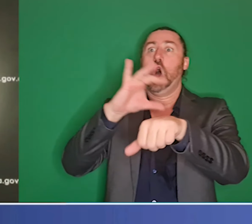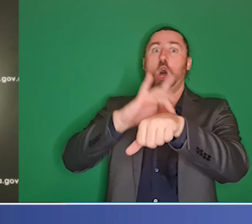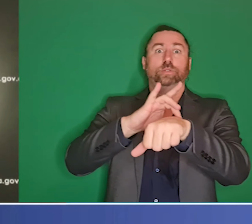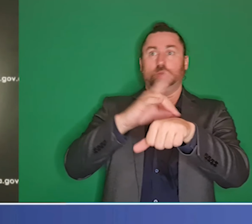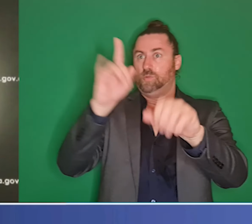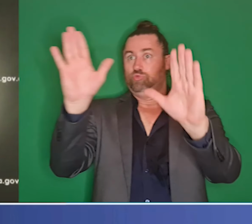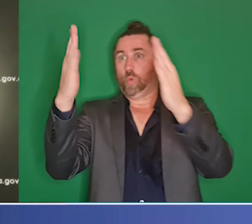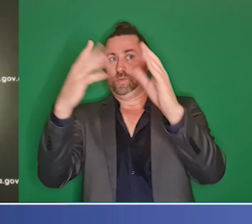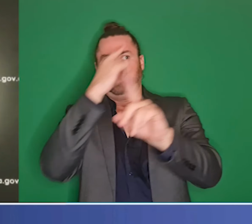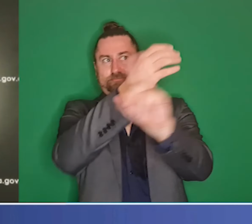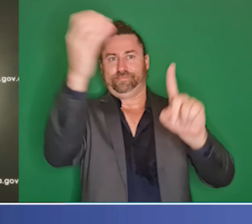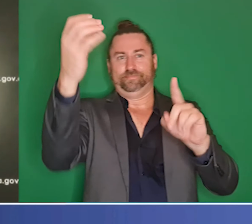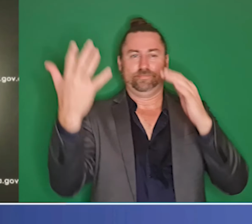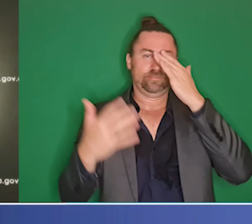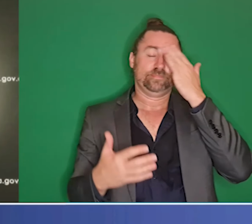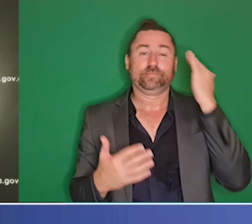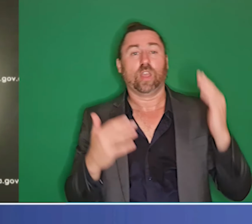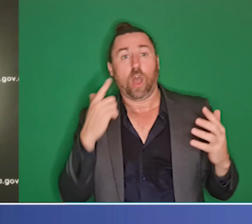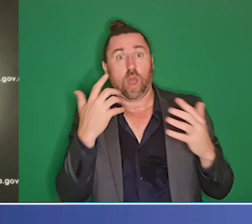And the states and territories are drawing upon this.